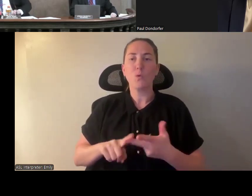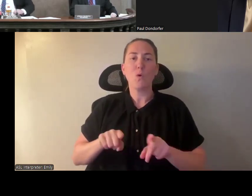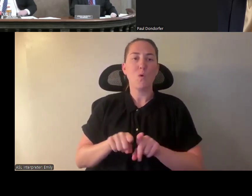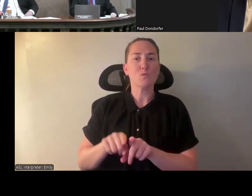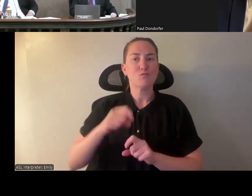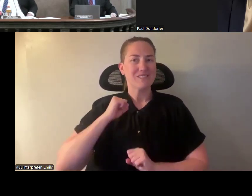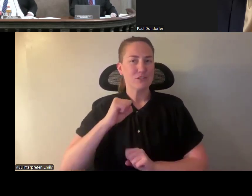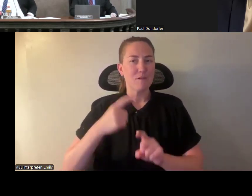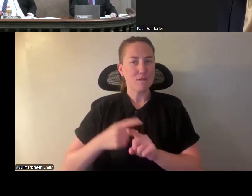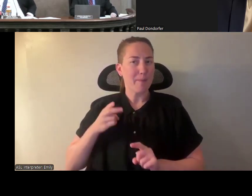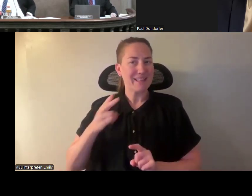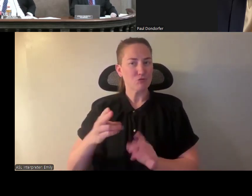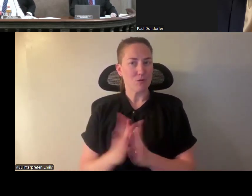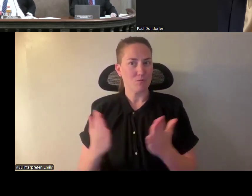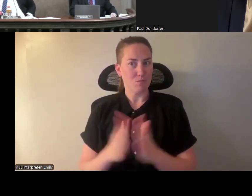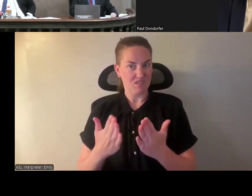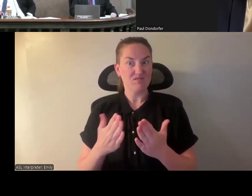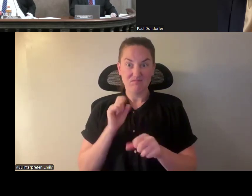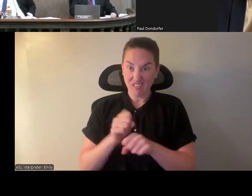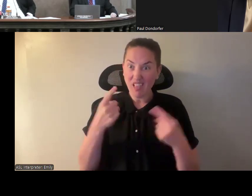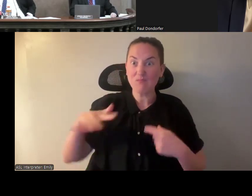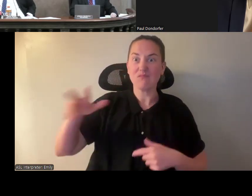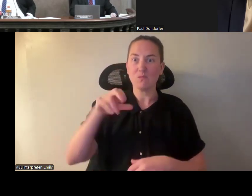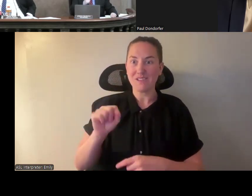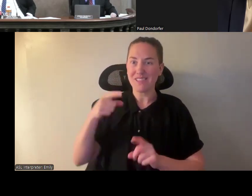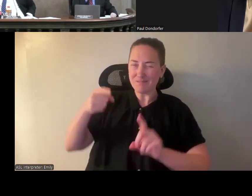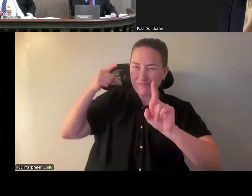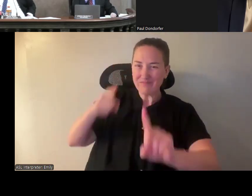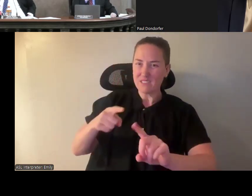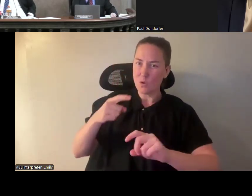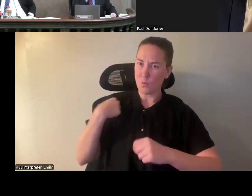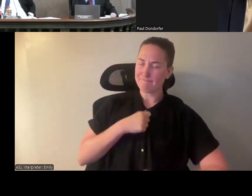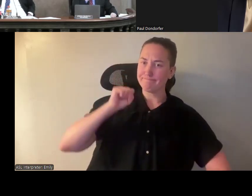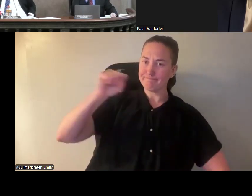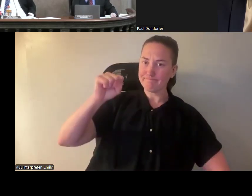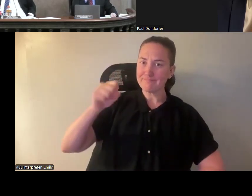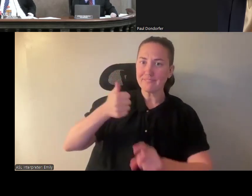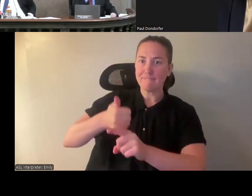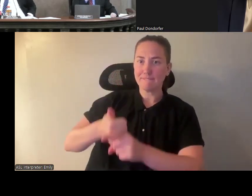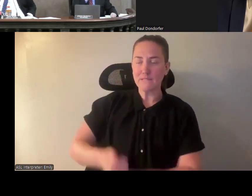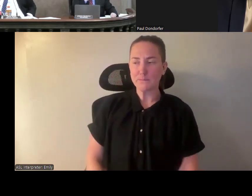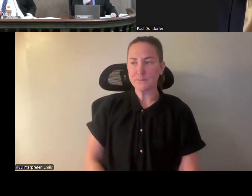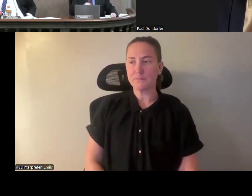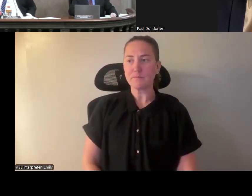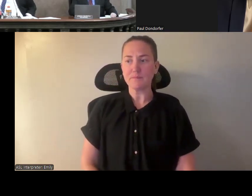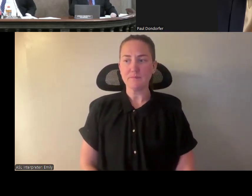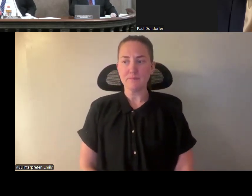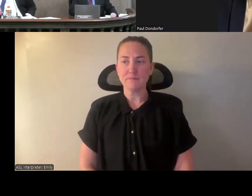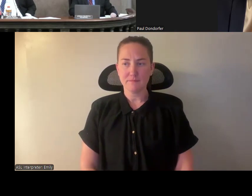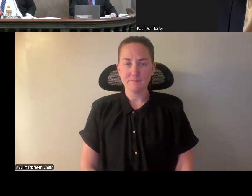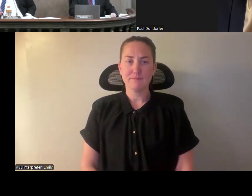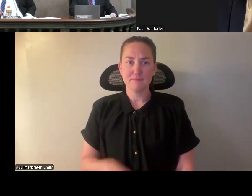from our history books This resolution is an act of resistance in itself I truly refuse to